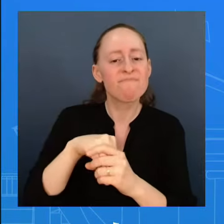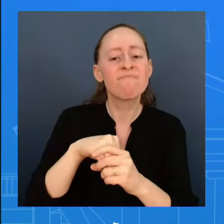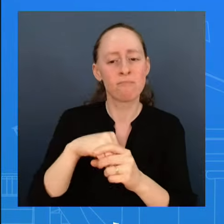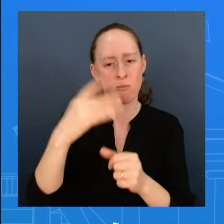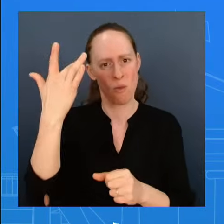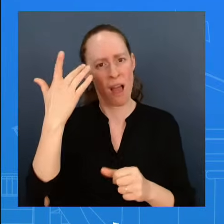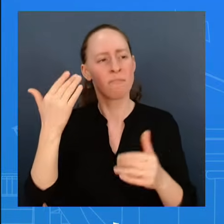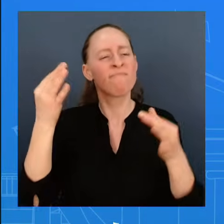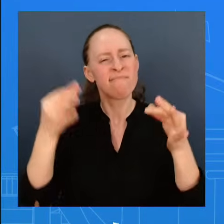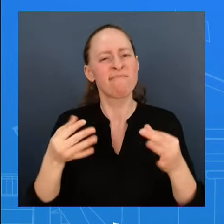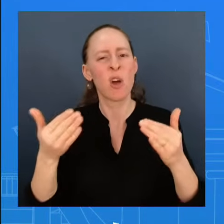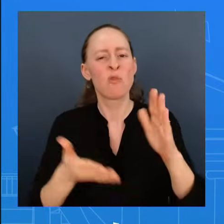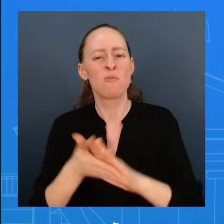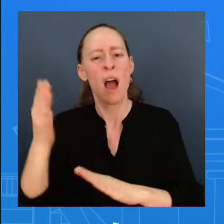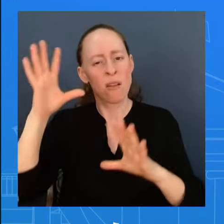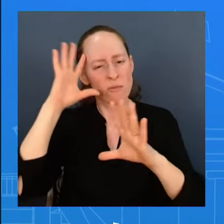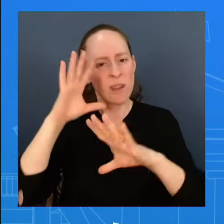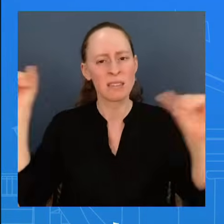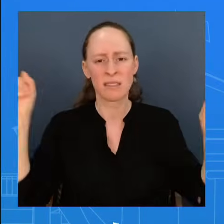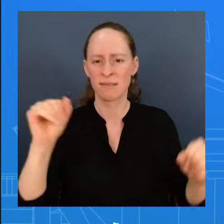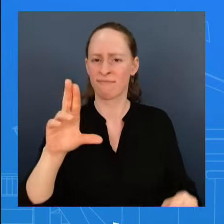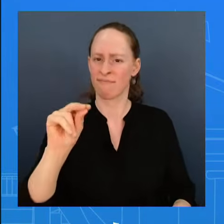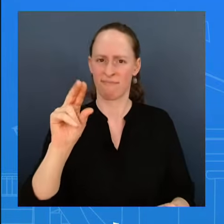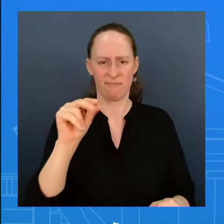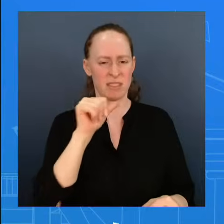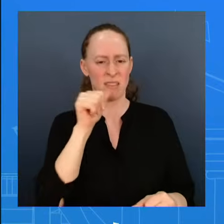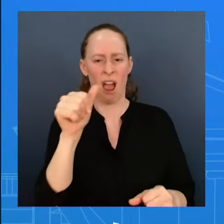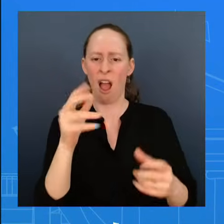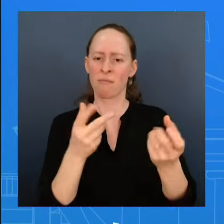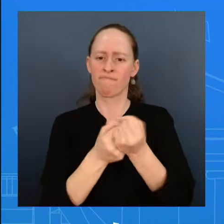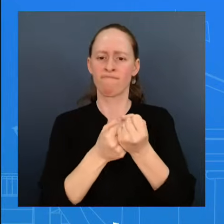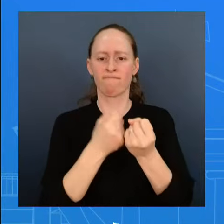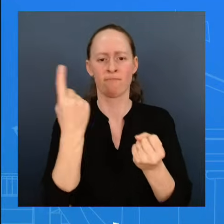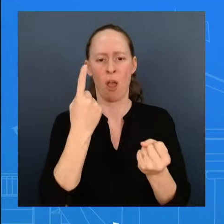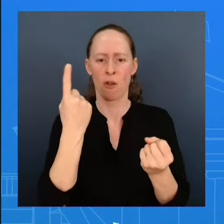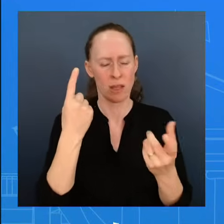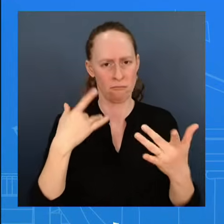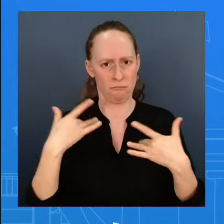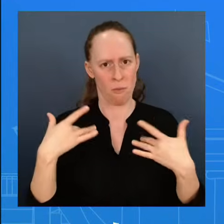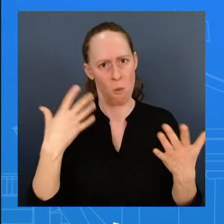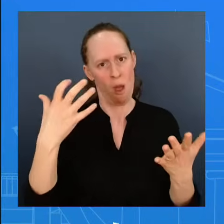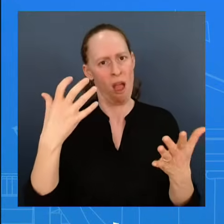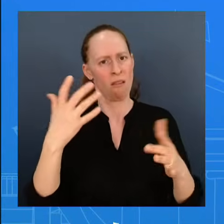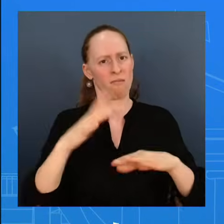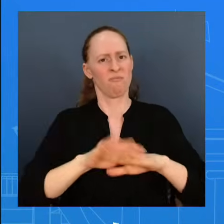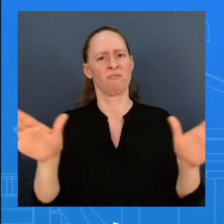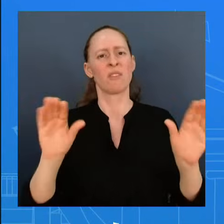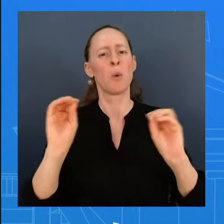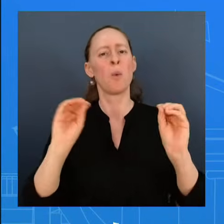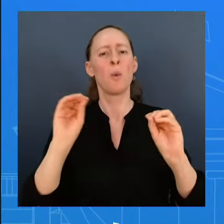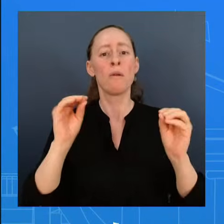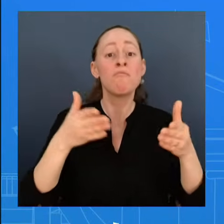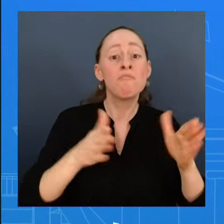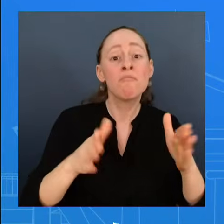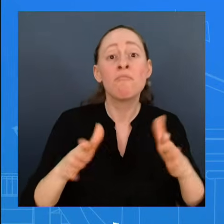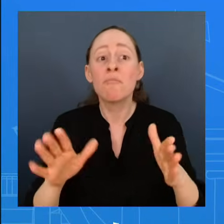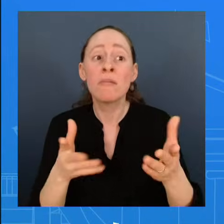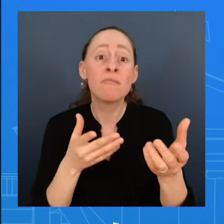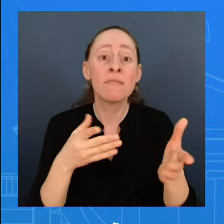in this country at that time. Democracy was under attack. Our freedoms were -- were under attack. And we're still fighting for that today, obviously.